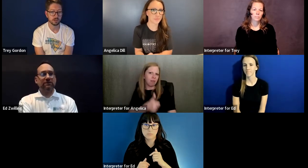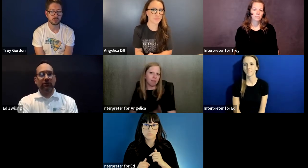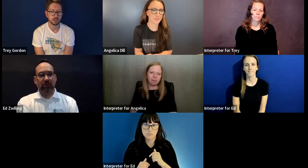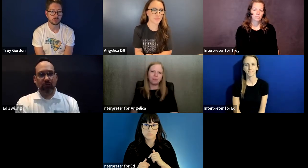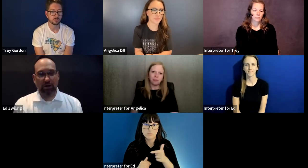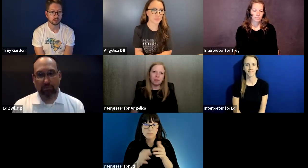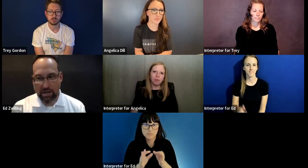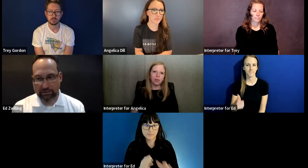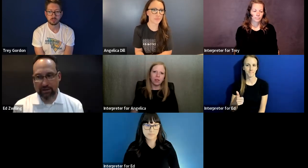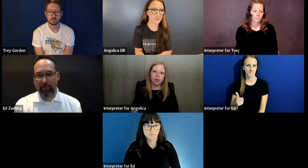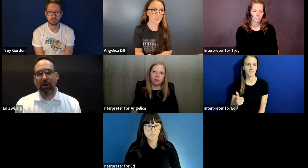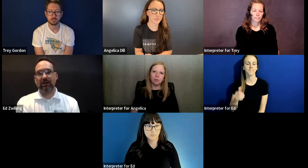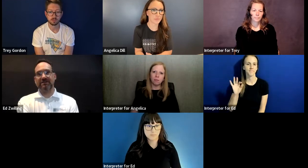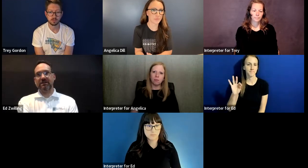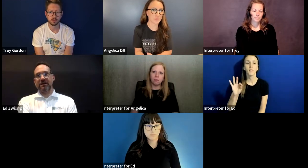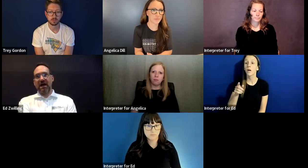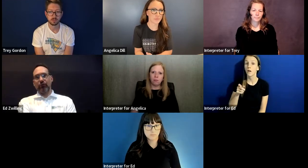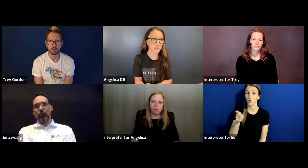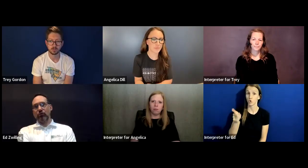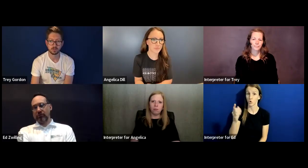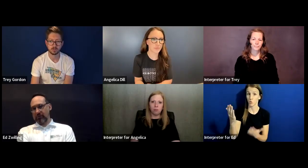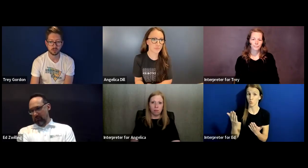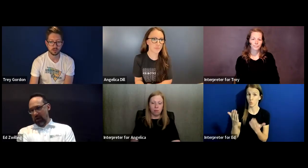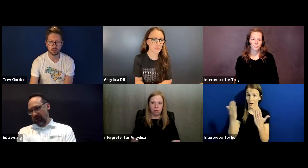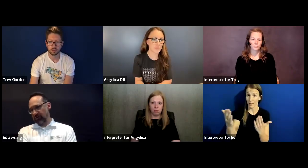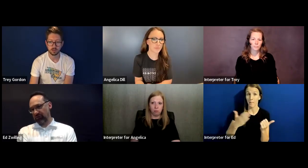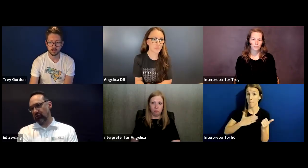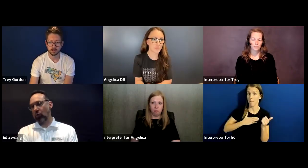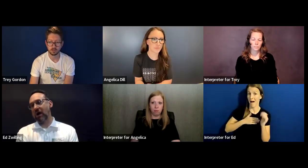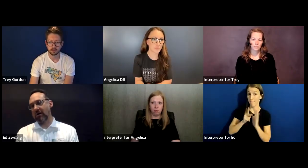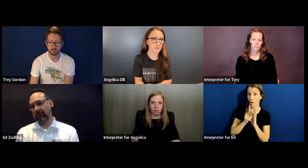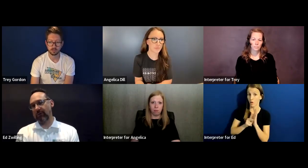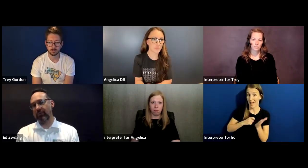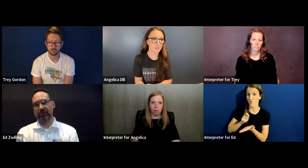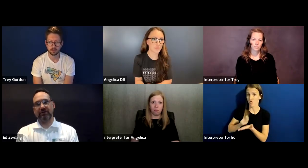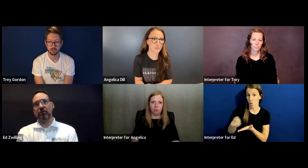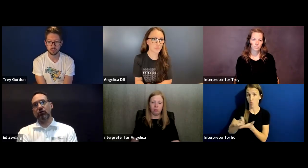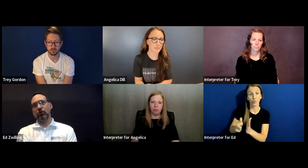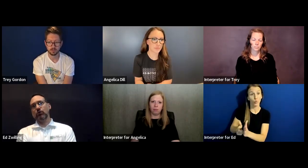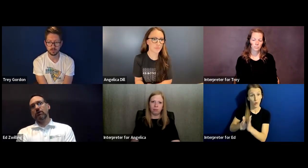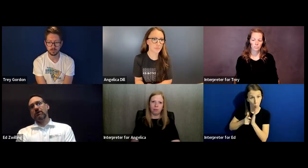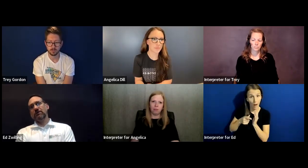so you would recommend that the policy that i wrote actually require that the person who is